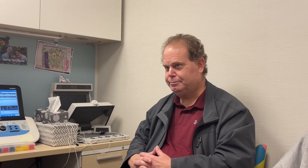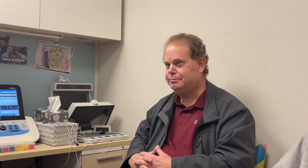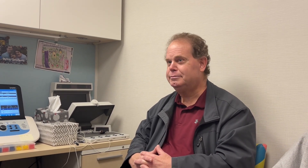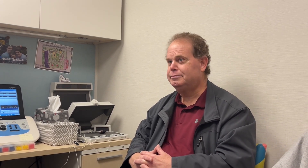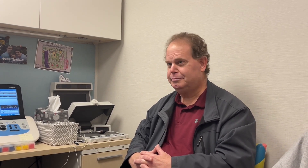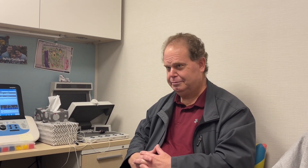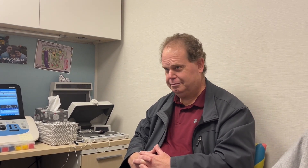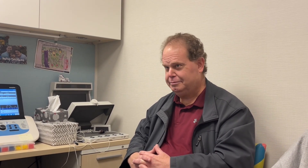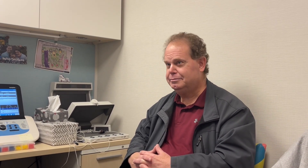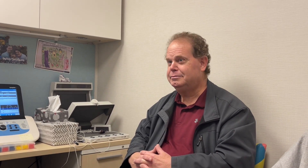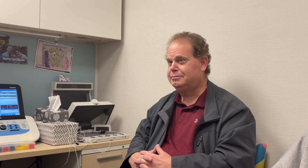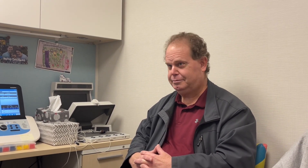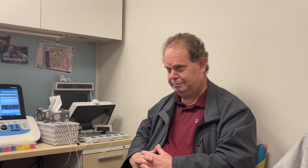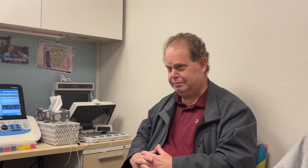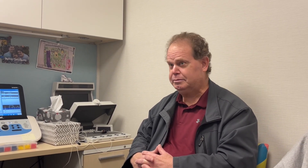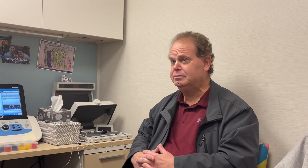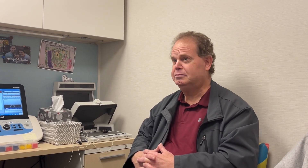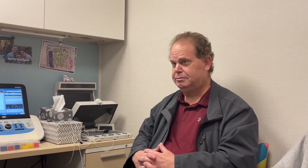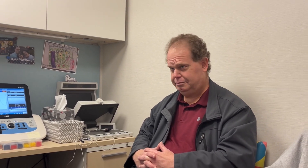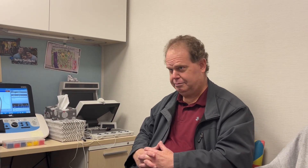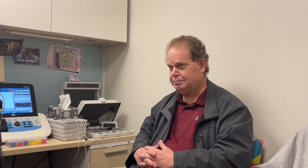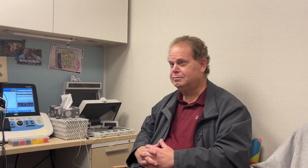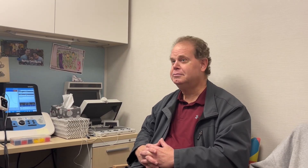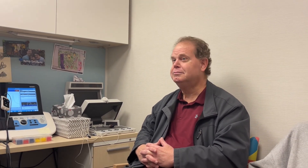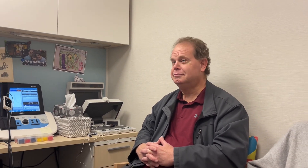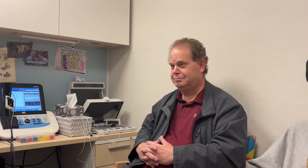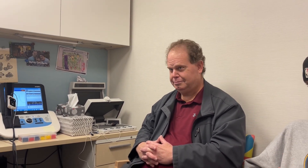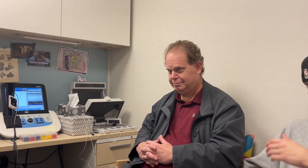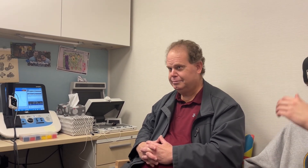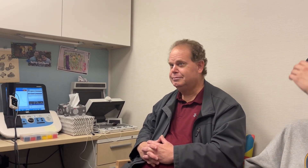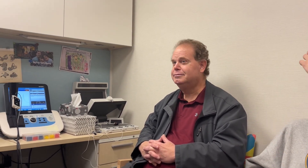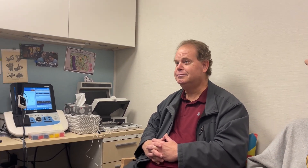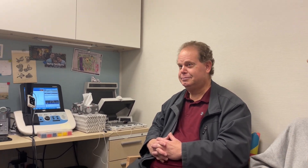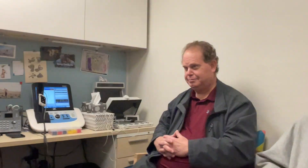speech